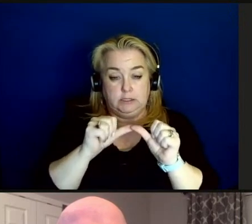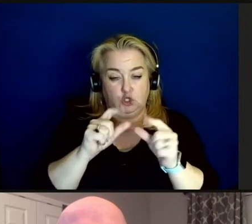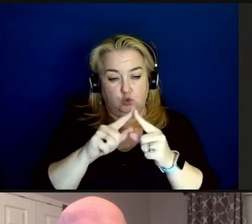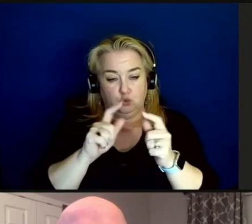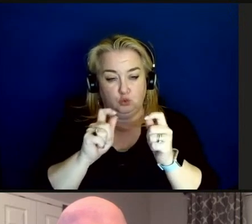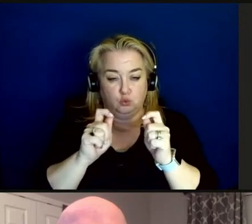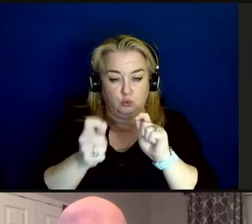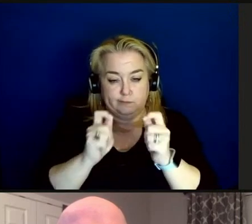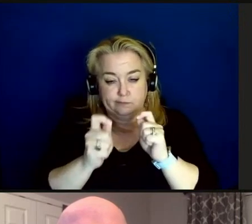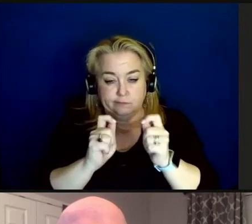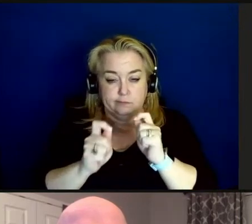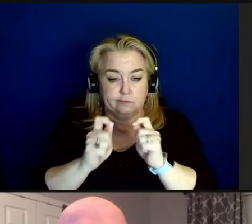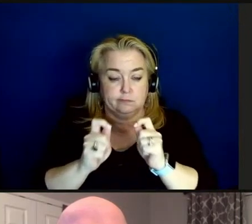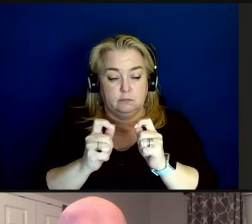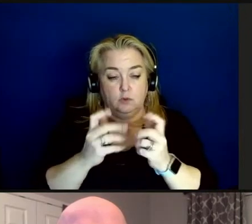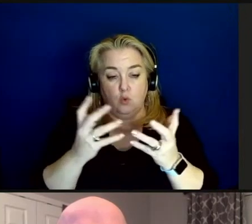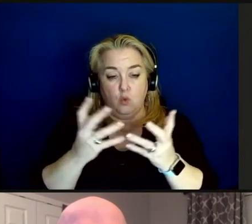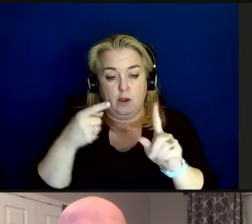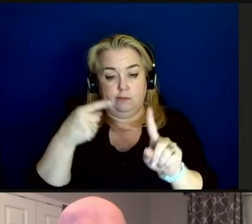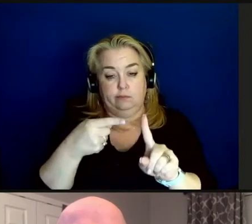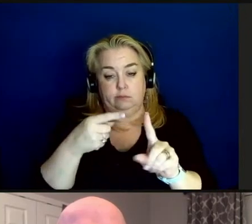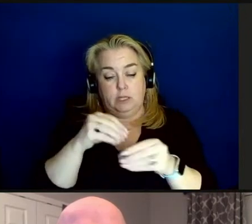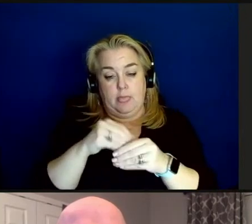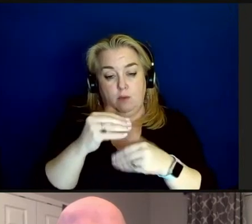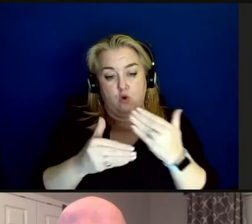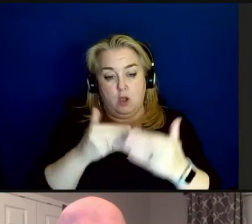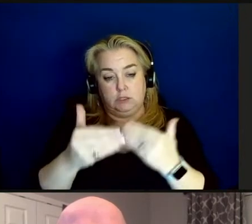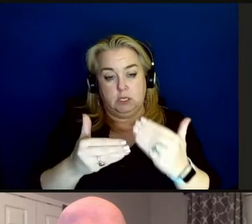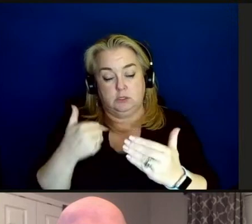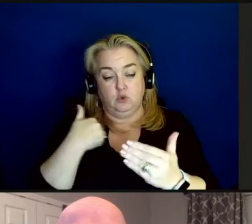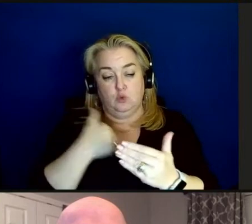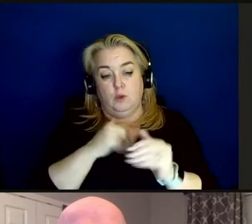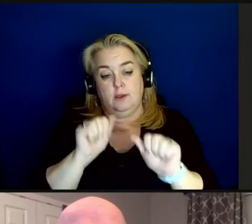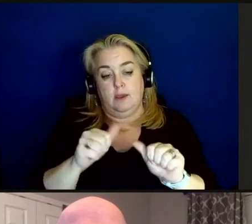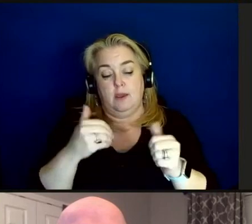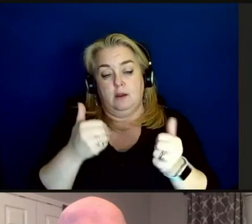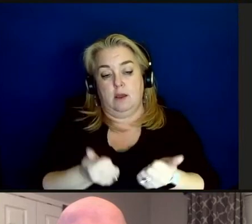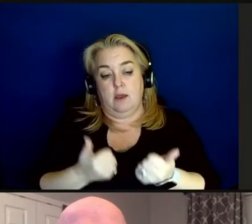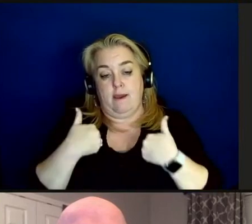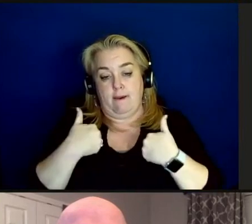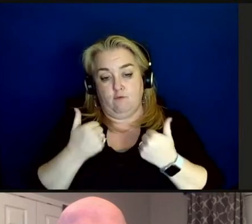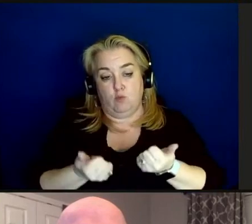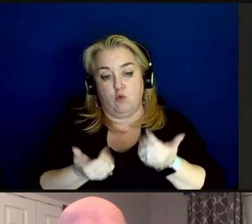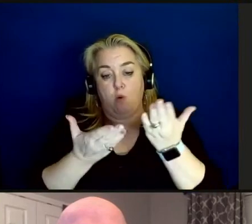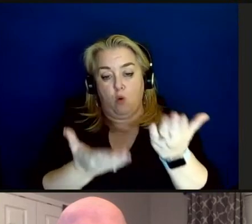THAT WE HAVE ANOTHER WORK